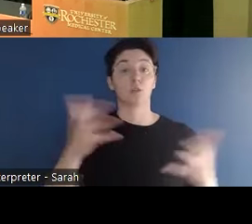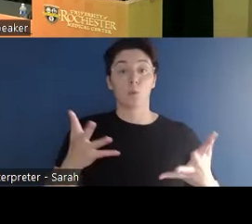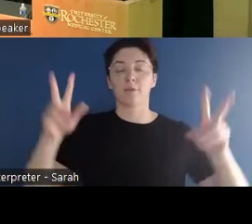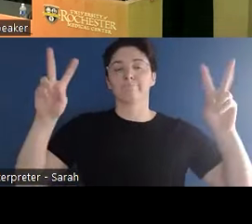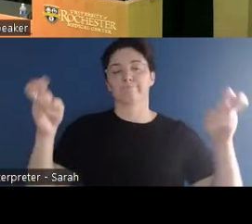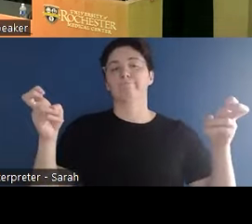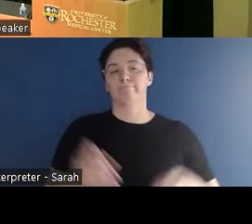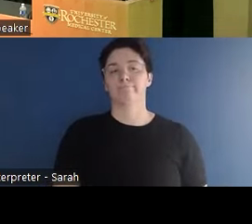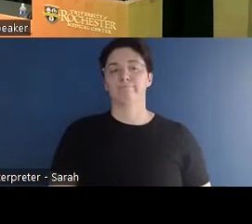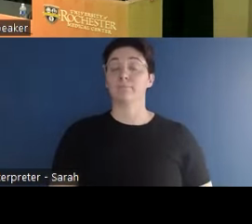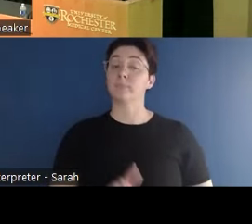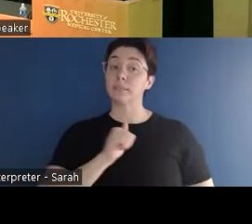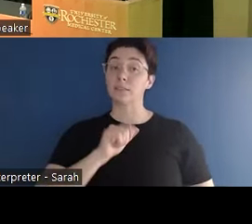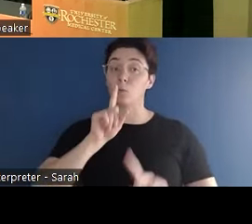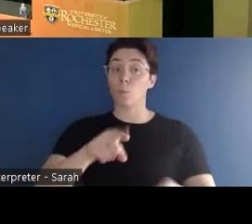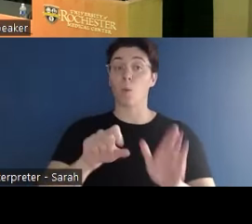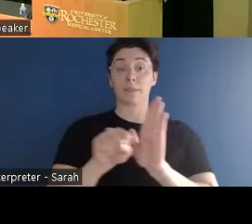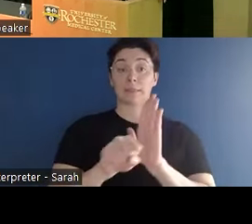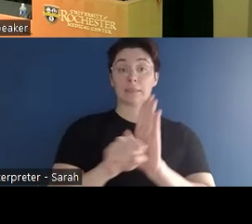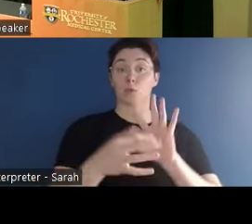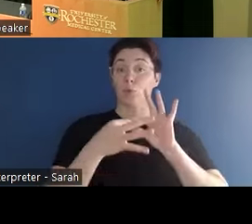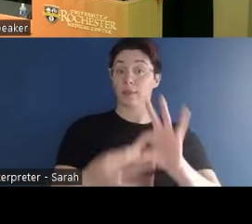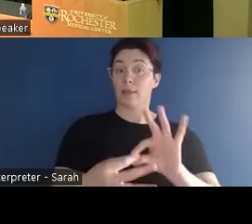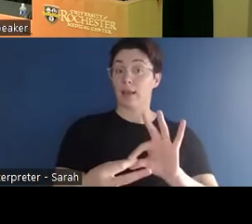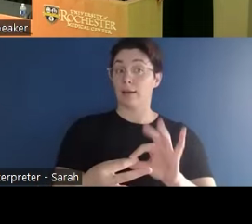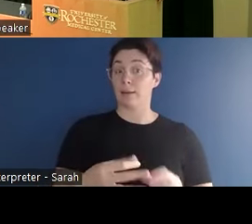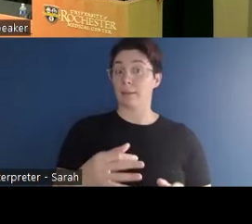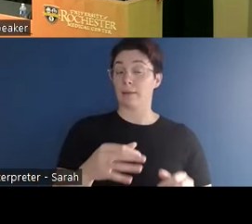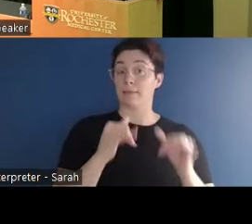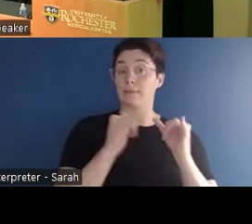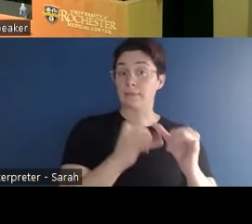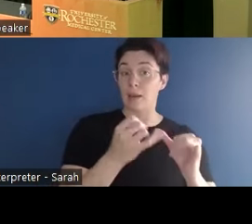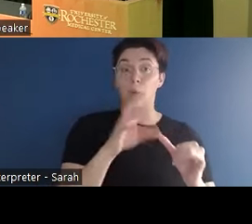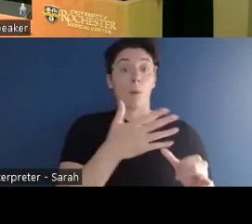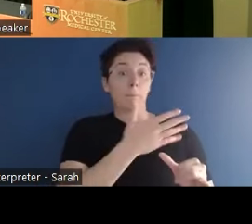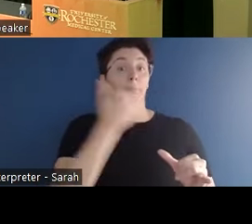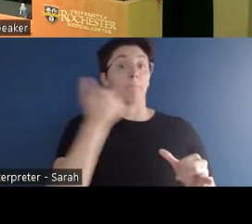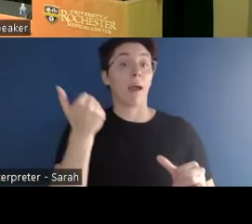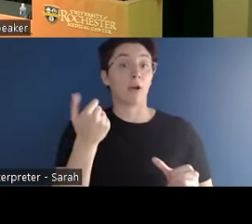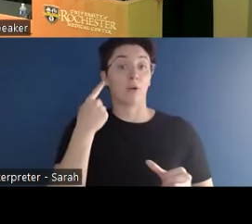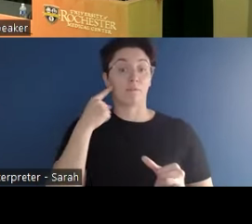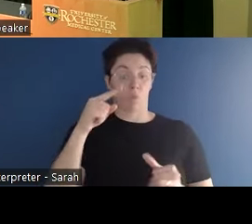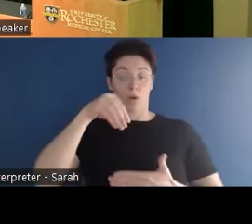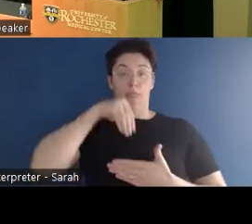does self-report of symptoms relate as well or better to internal physiological measurements as